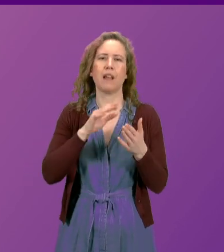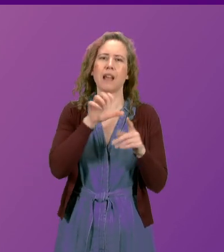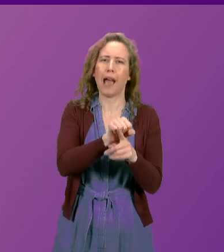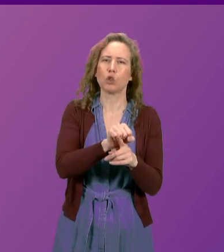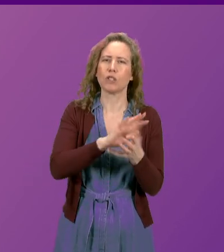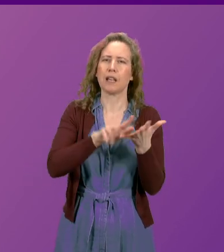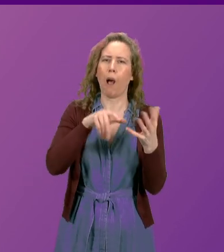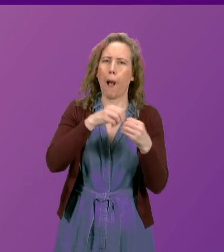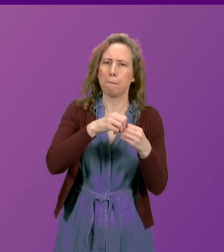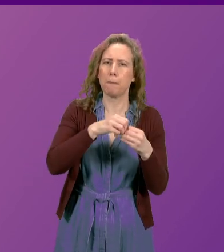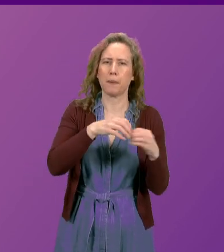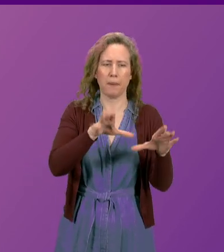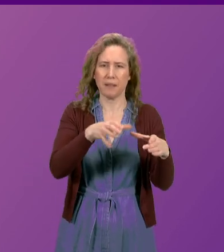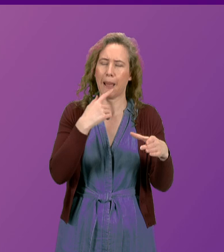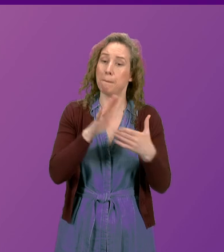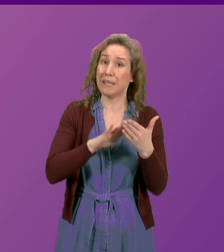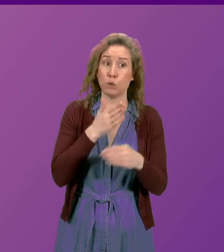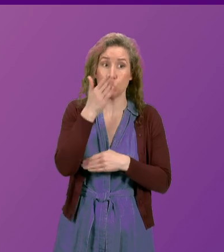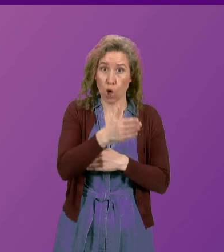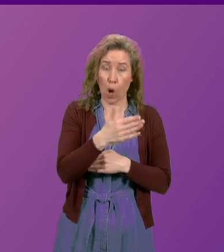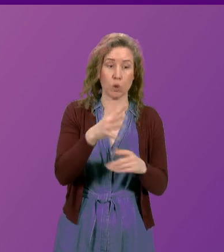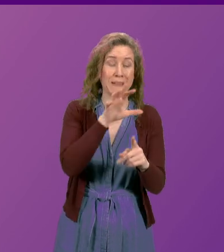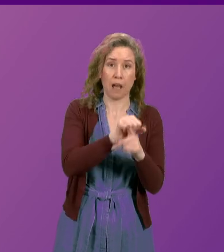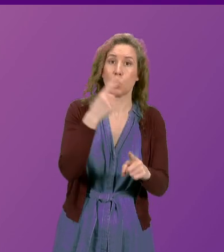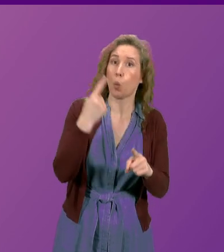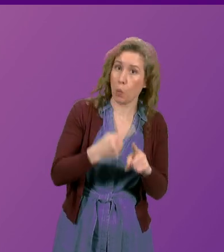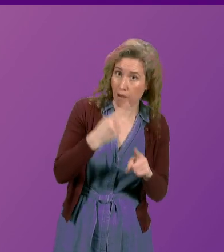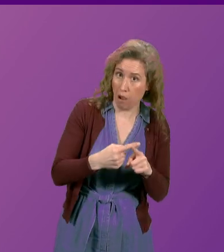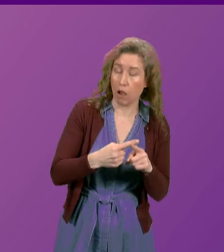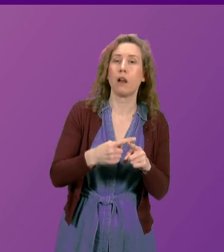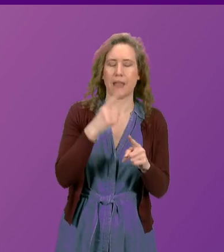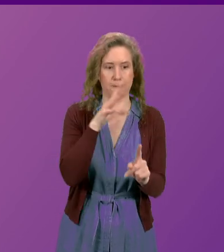treatment of cases of the type that Mr Choudhury puts to me. They will enable us to detect cancer